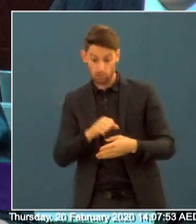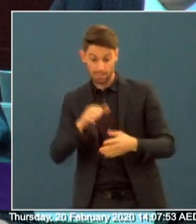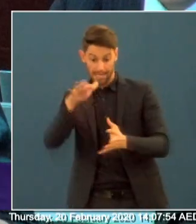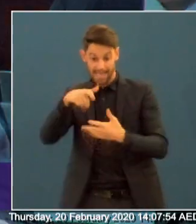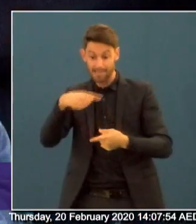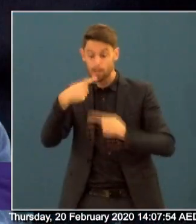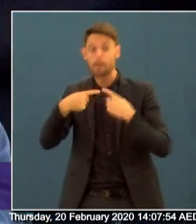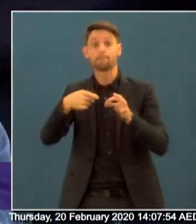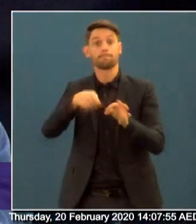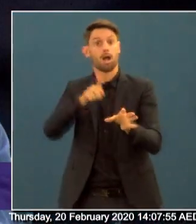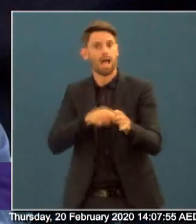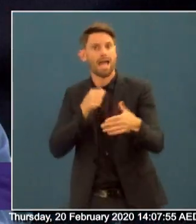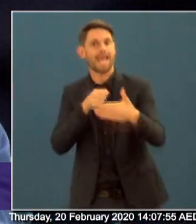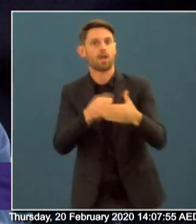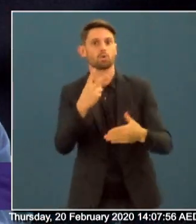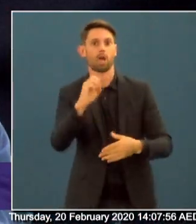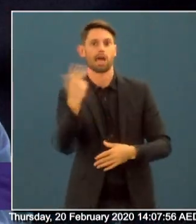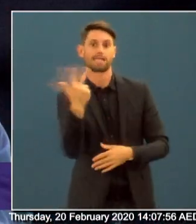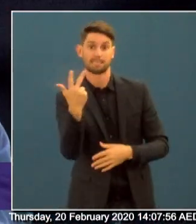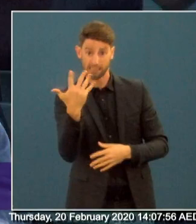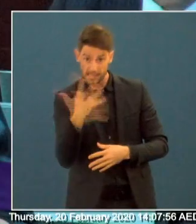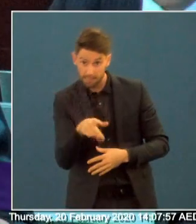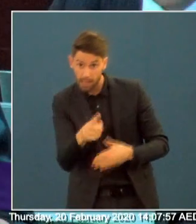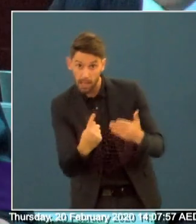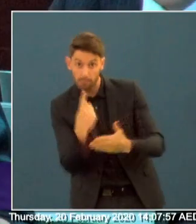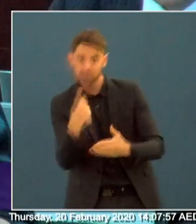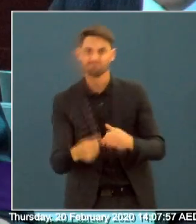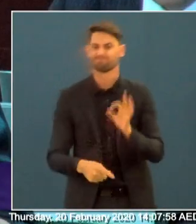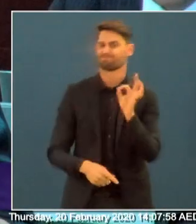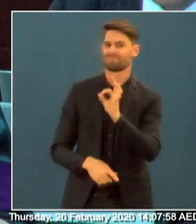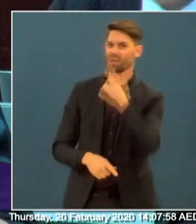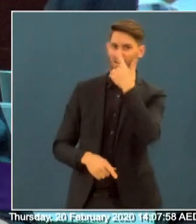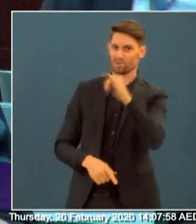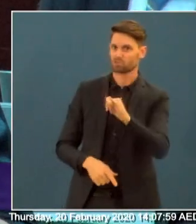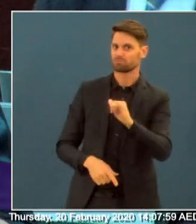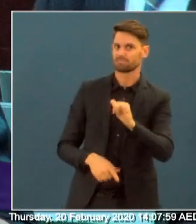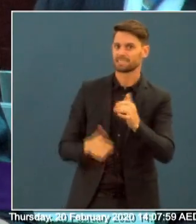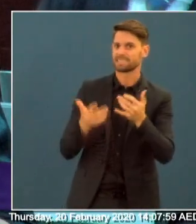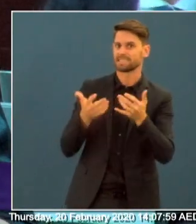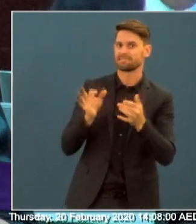No, regrettably not. Throughout the document, there's potential timelines